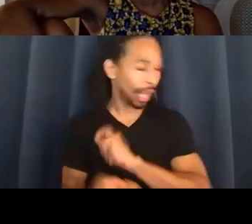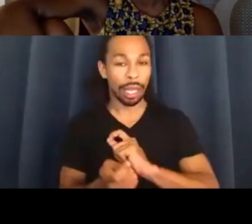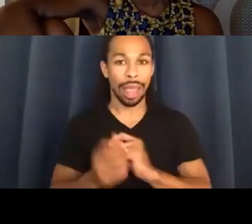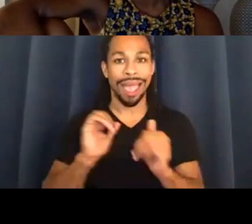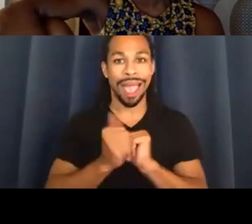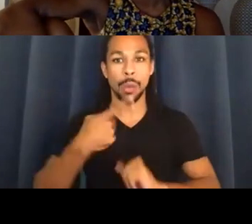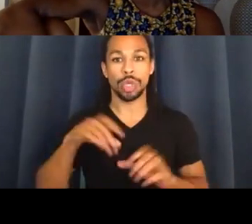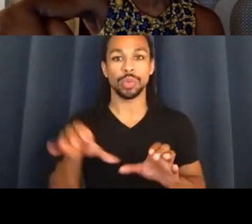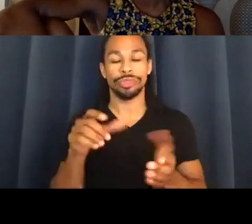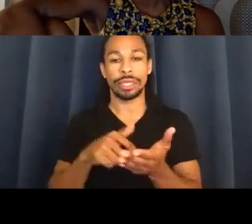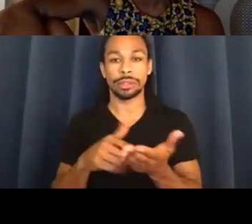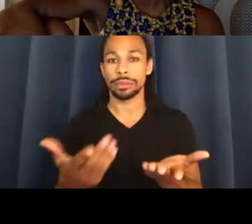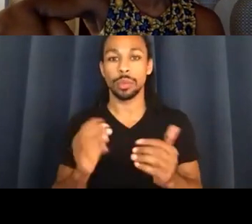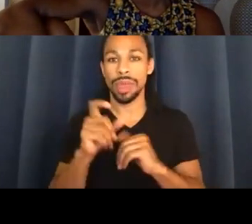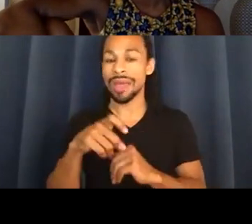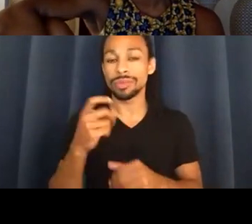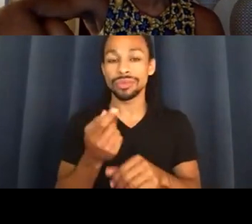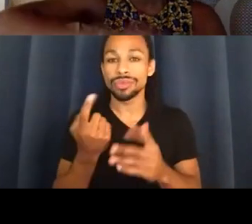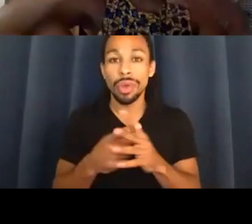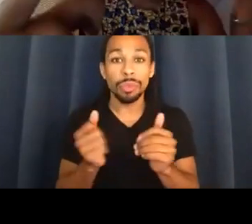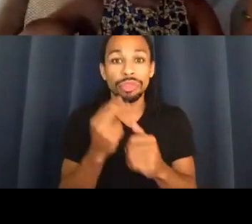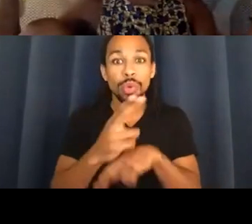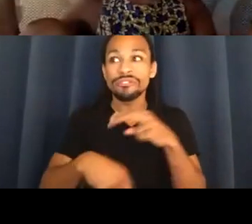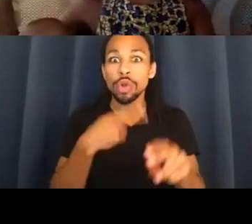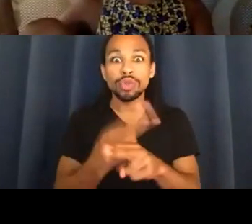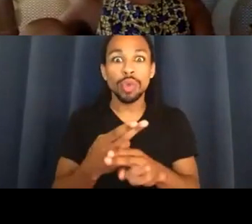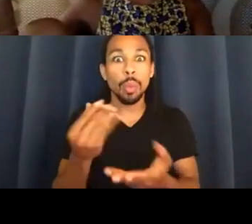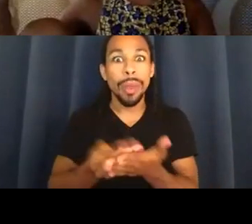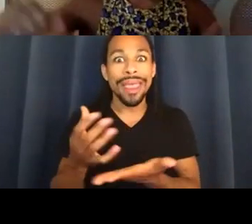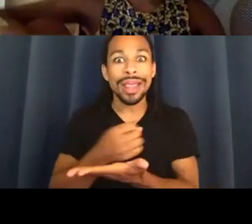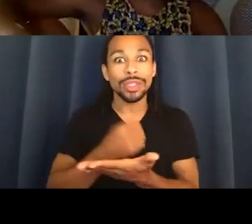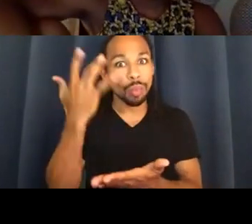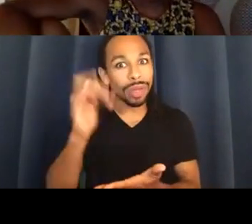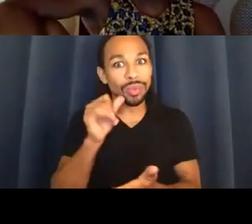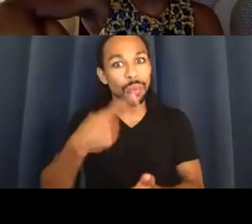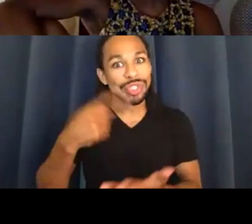to start with universal wage. Why don't we just start there? >> CANDACE THOMPSON-ZACHERY: We have